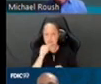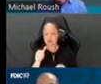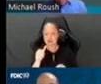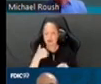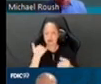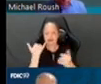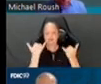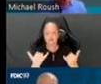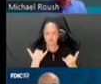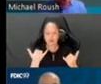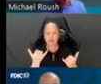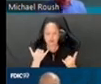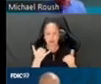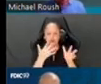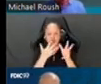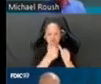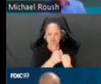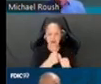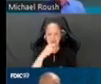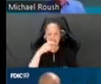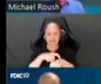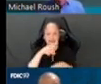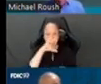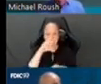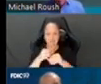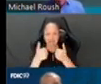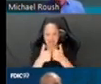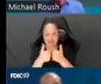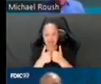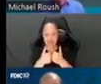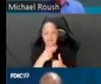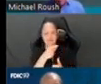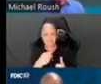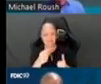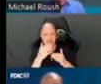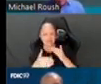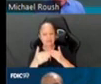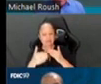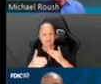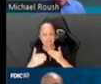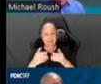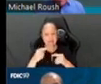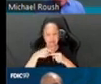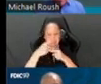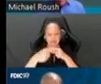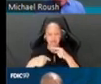the timing of the game. Just the fact that they've completed all of the rounds as part